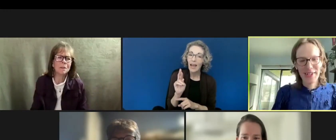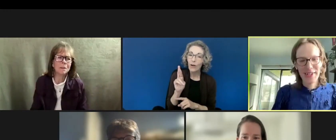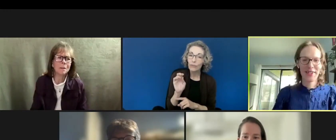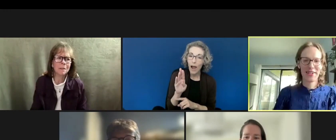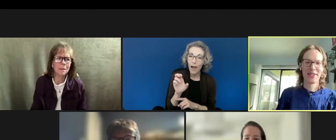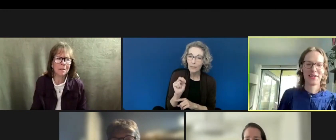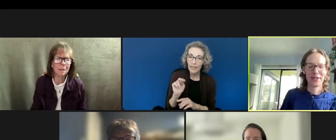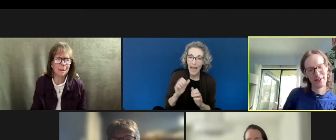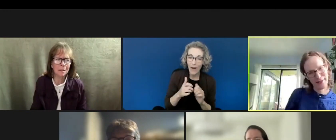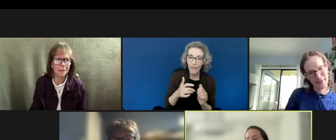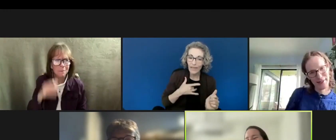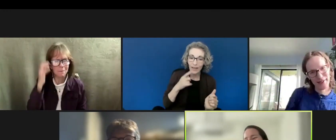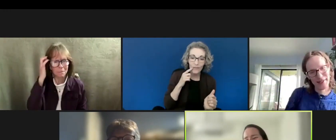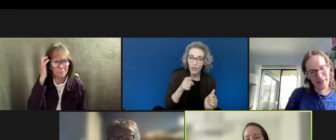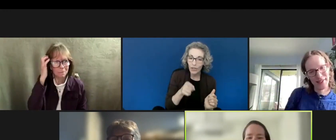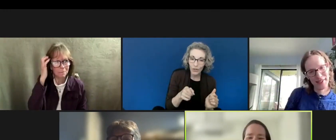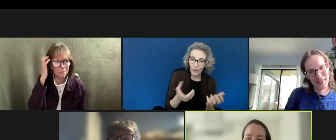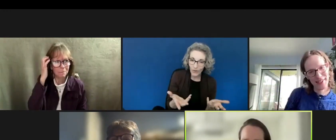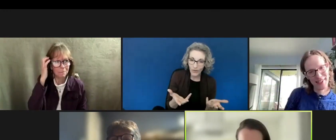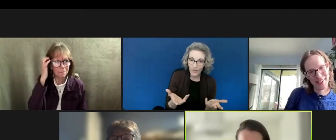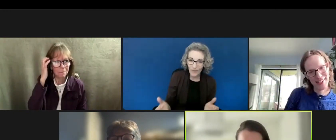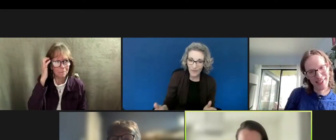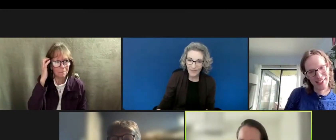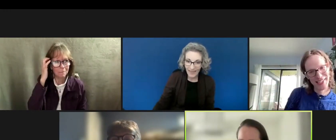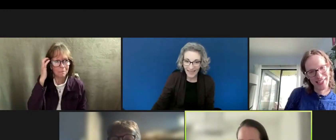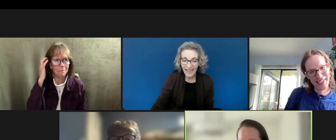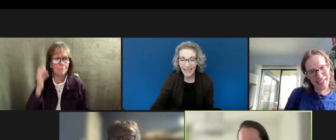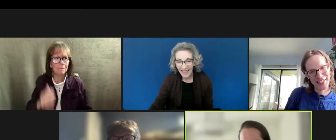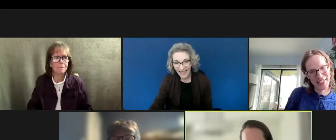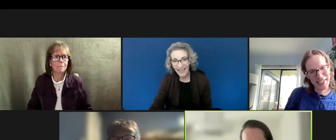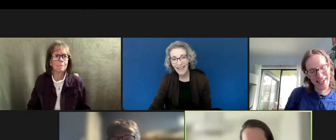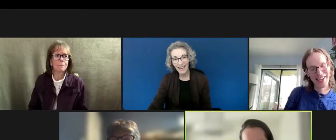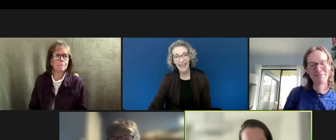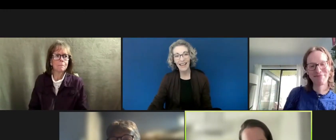And Robin how did it feel for you? >> It was, in some ways it was harder